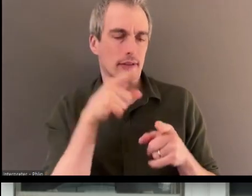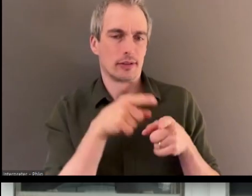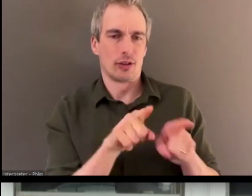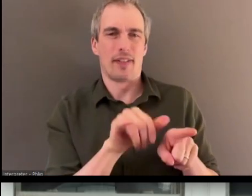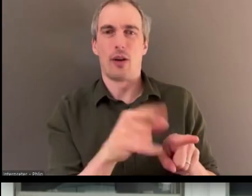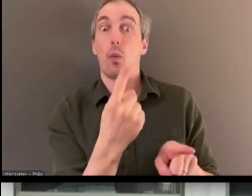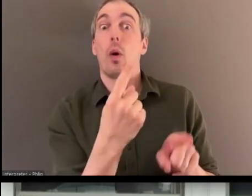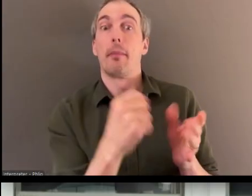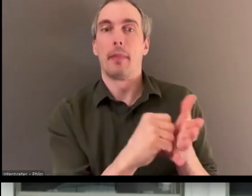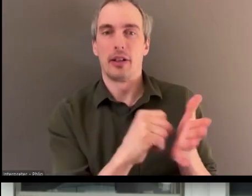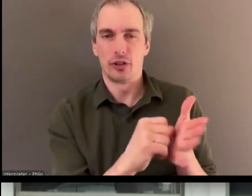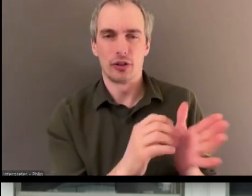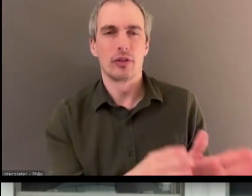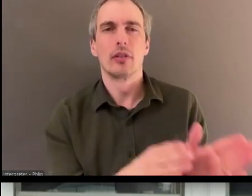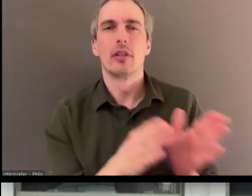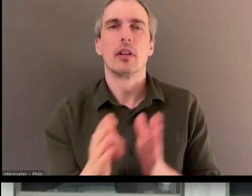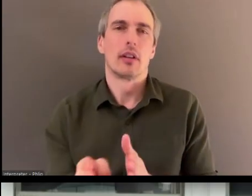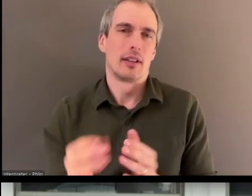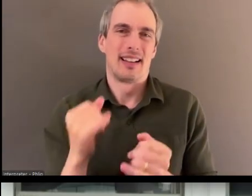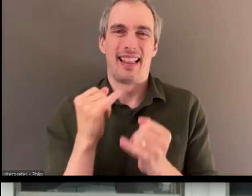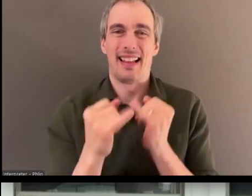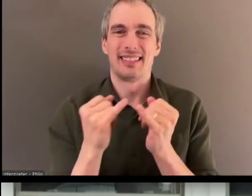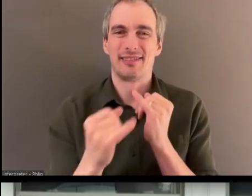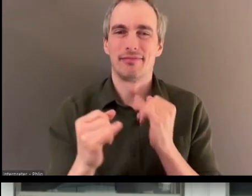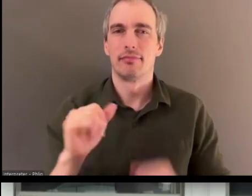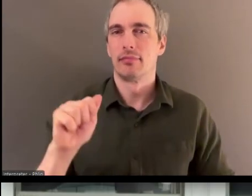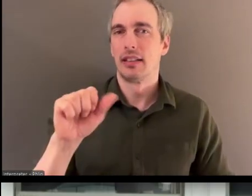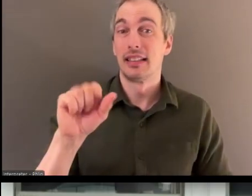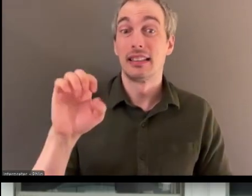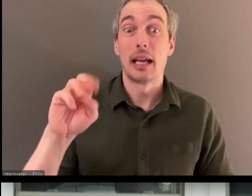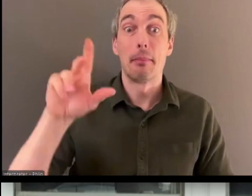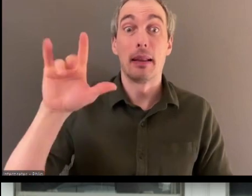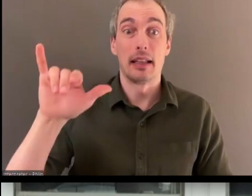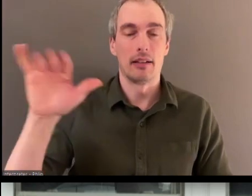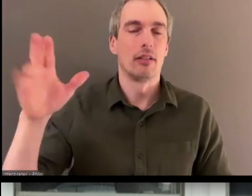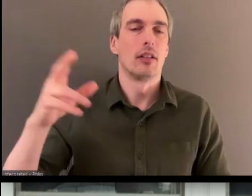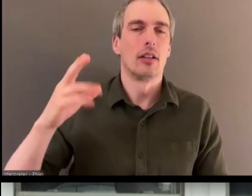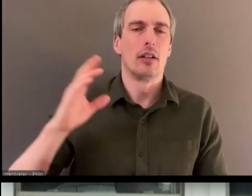assemble all of the pages into one single continuous document.